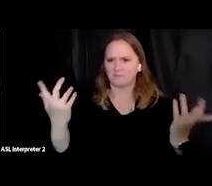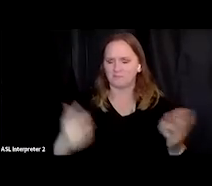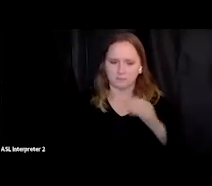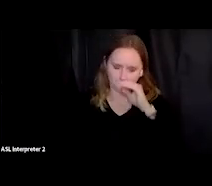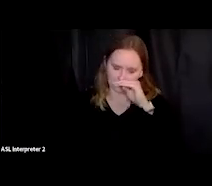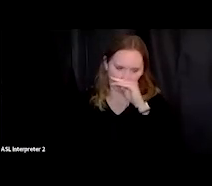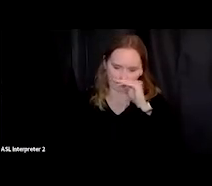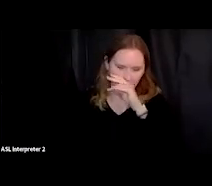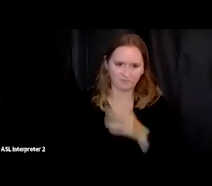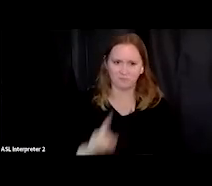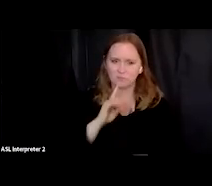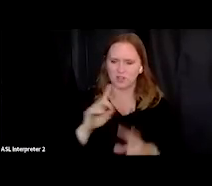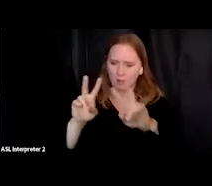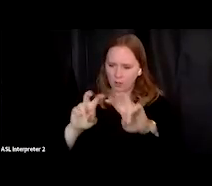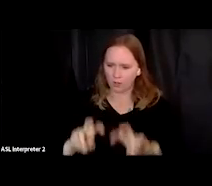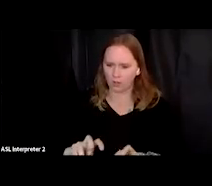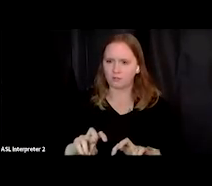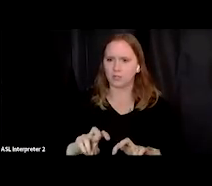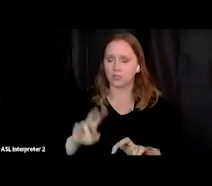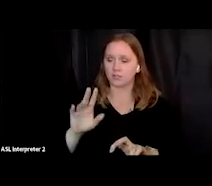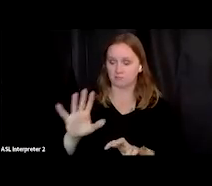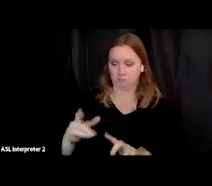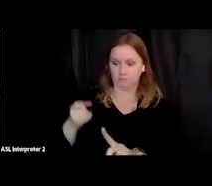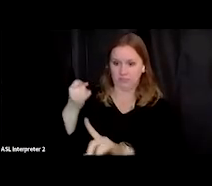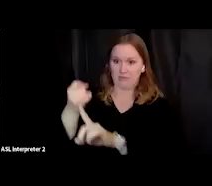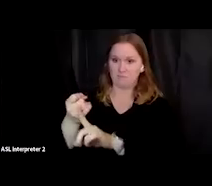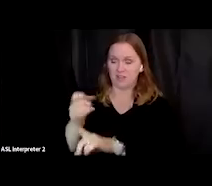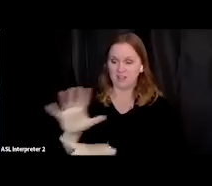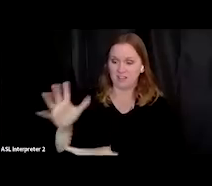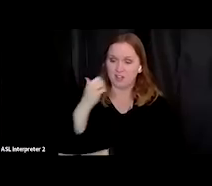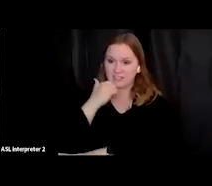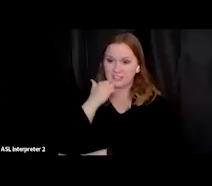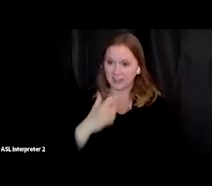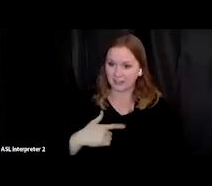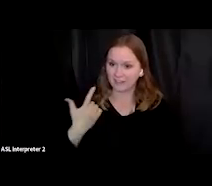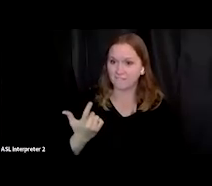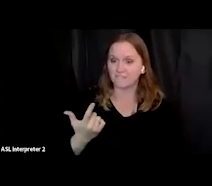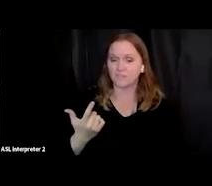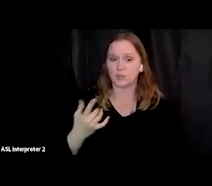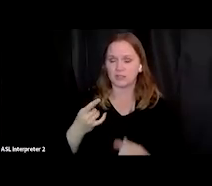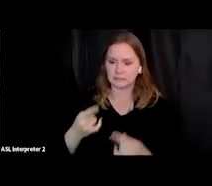or not the hoarding is impacting their daily functioning, causing them con you know, continuous struggles and stress, right?